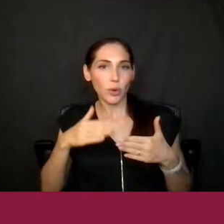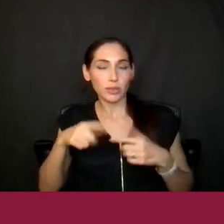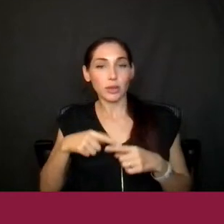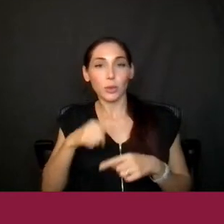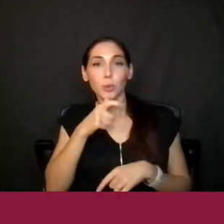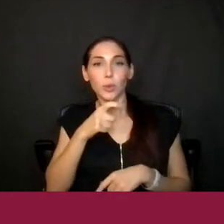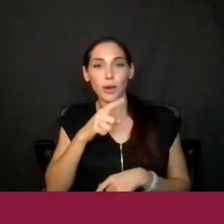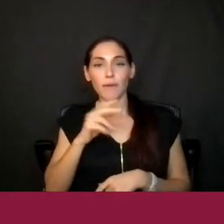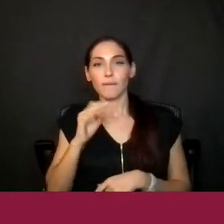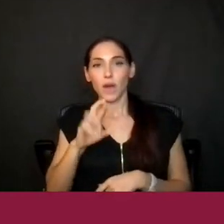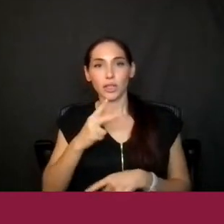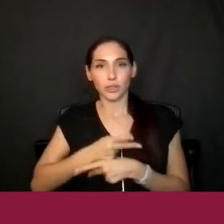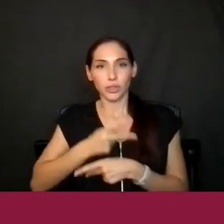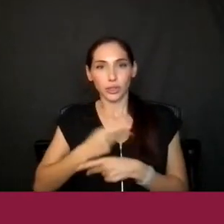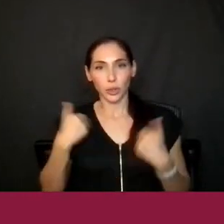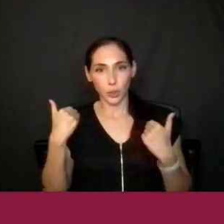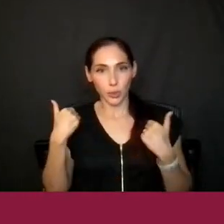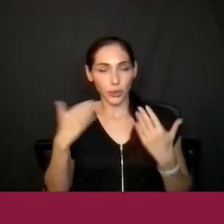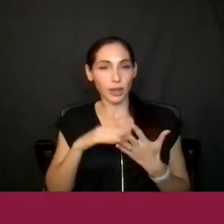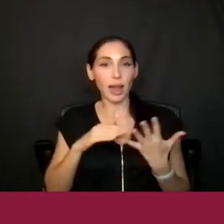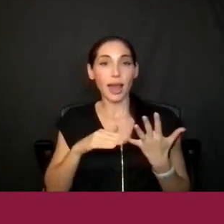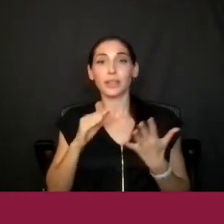And the Student Success Grant is over $2 million.